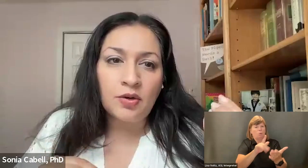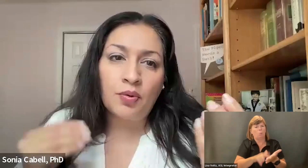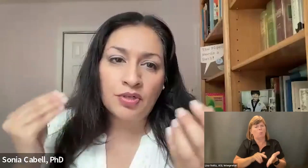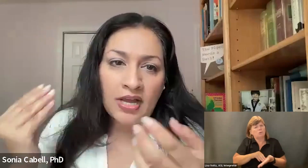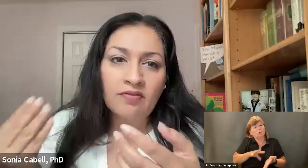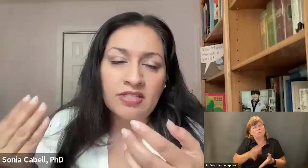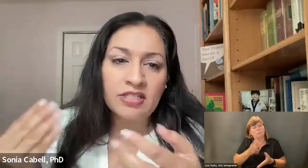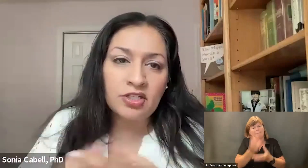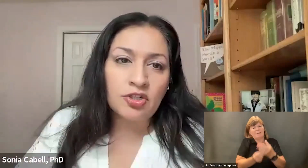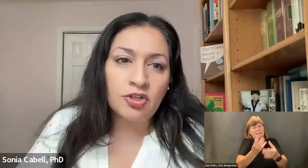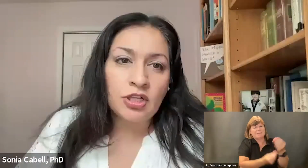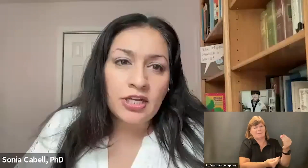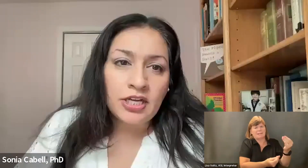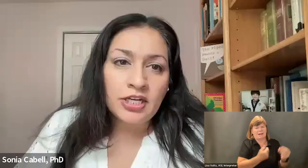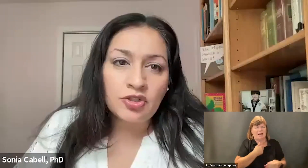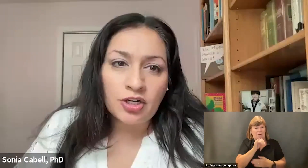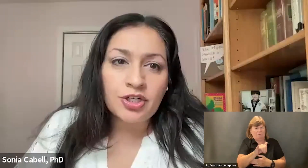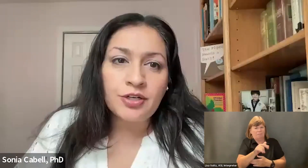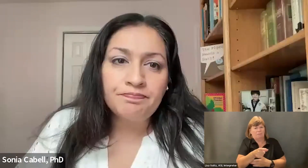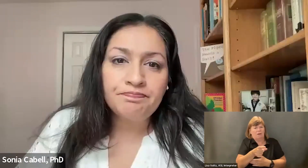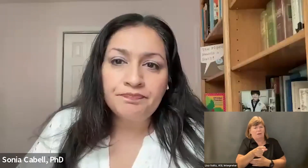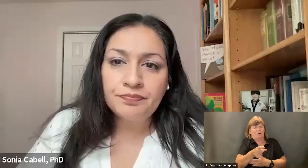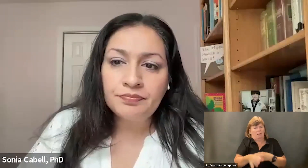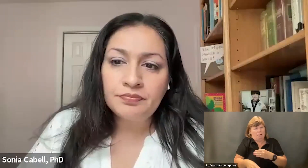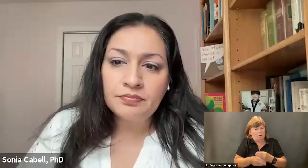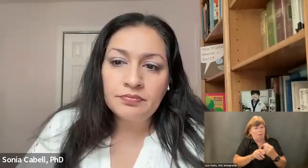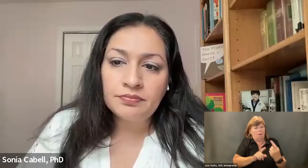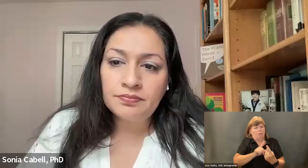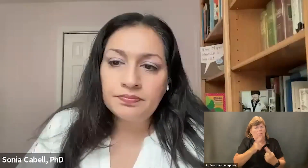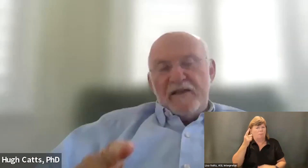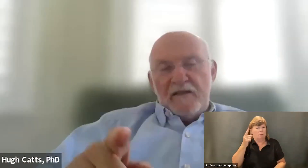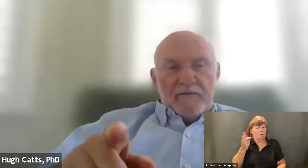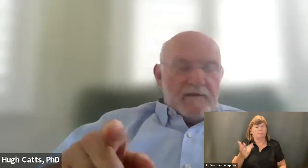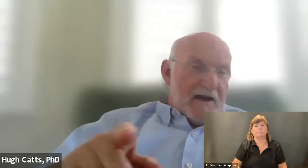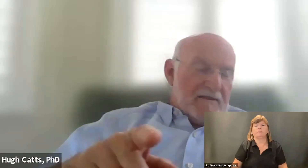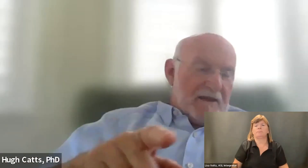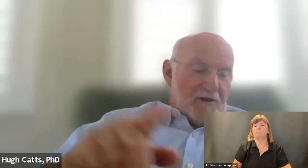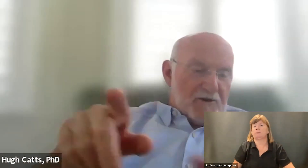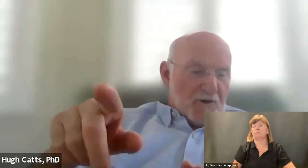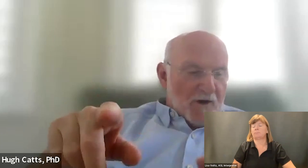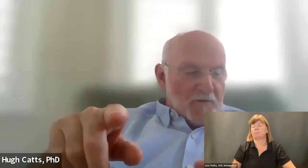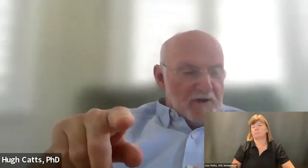in order to have this additional instruction let me hit that I I thought you were going